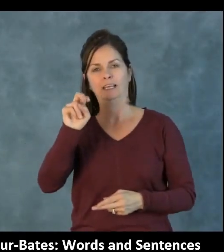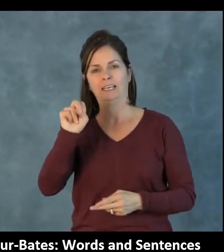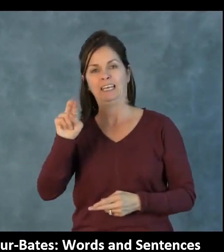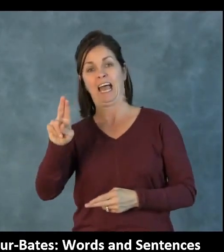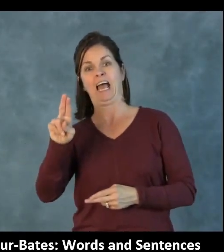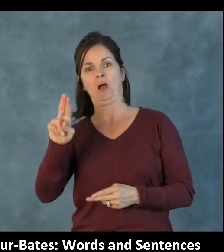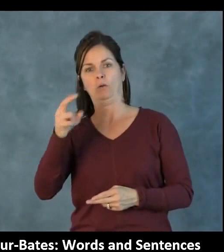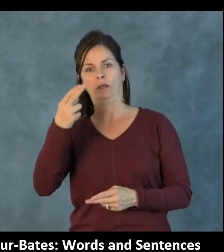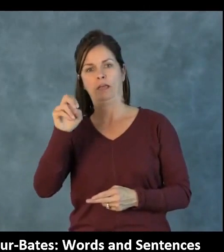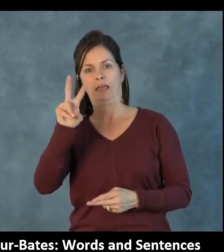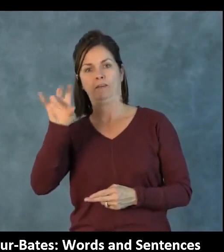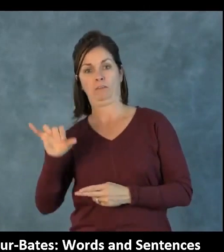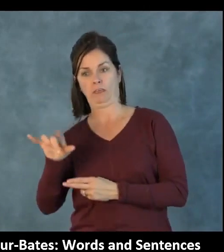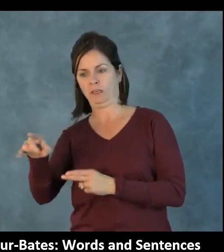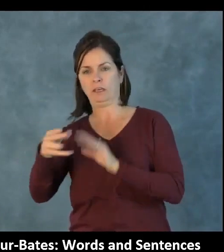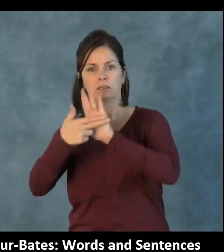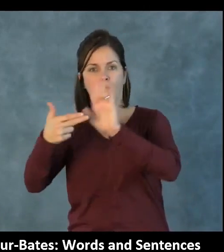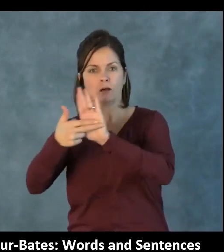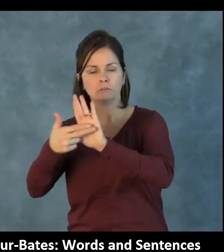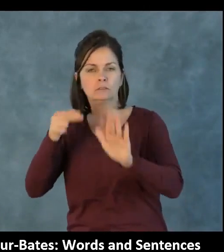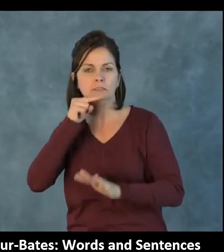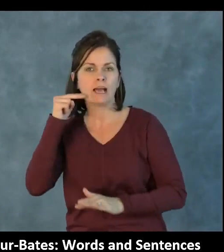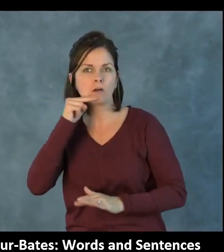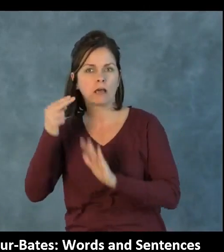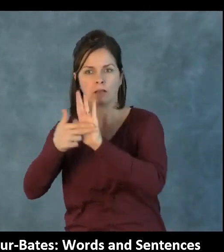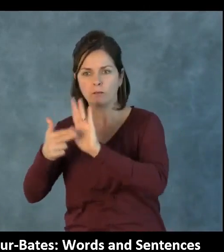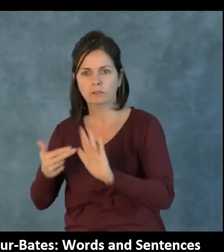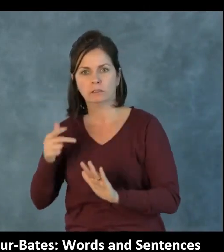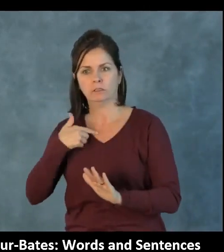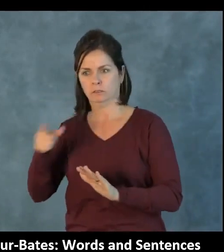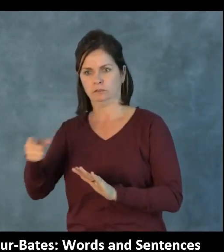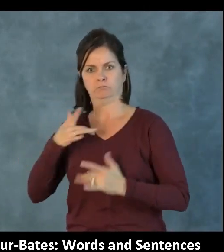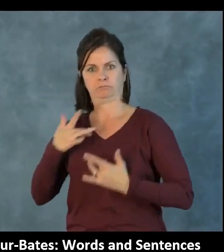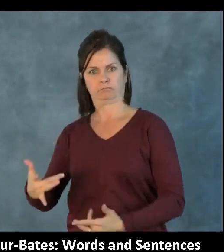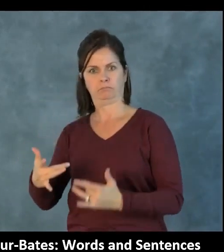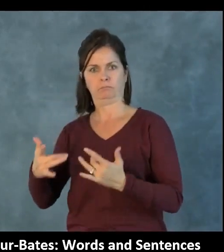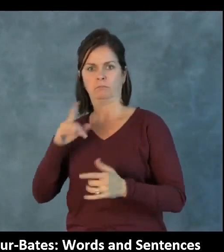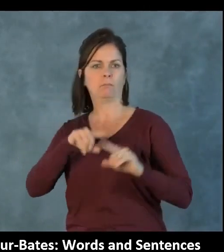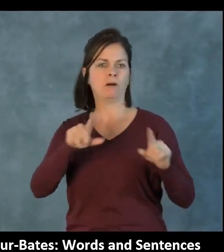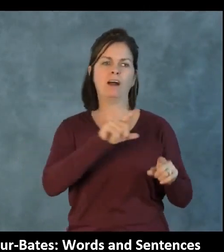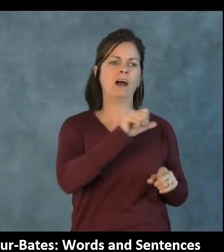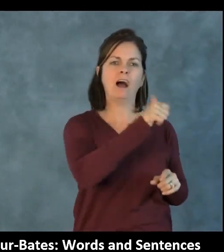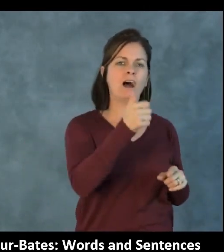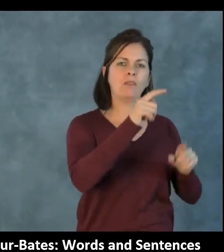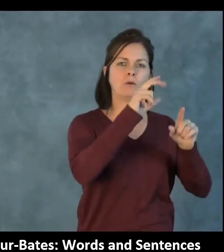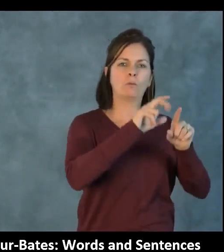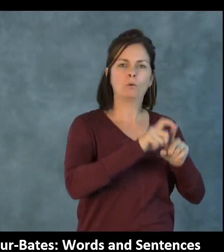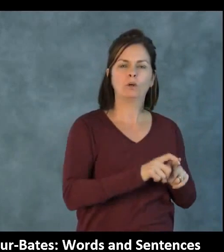of other types of words. In other words, not doing a lot of verbs or a lot of adjectives.